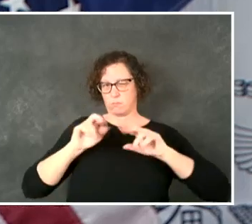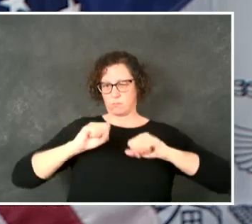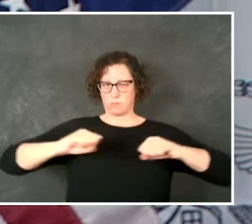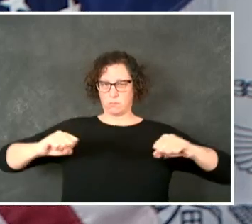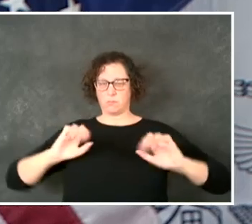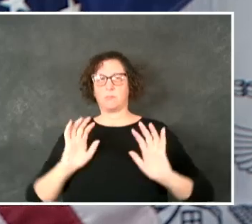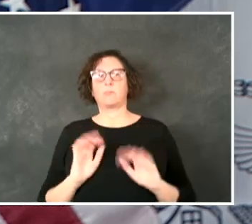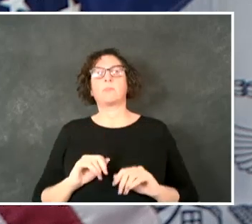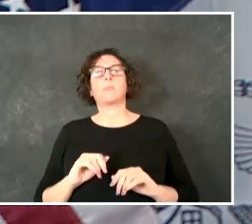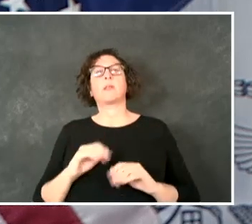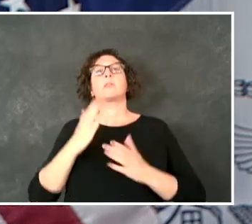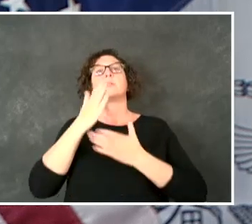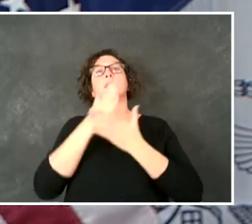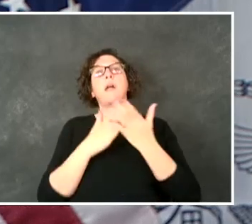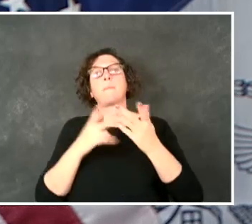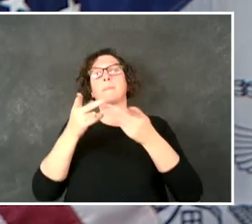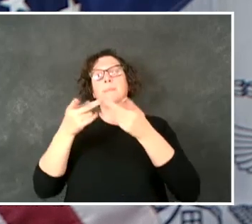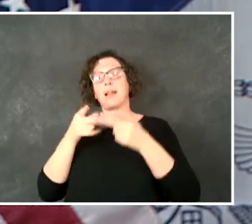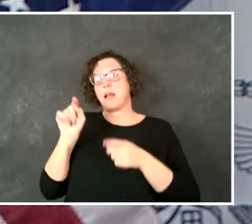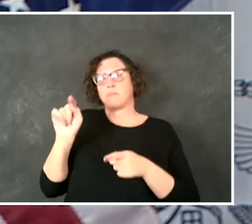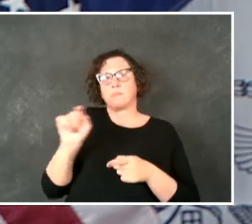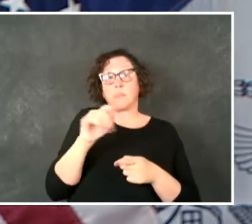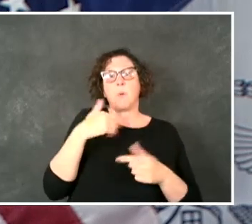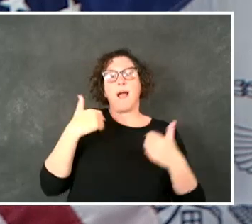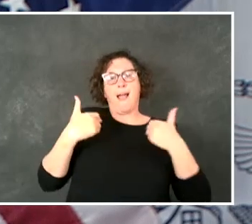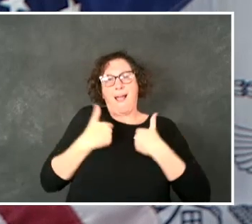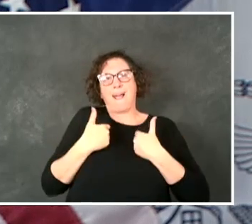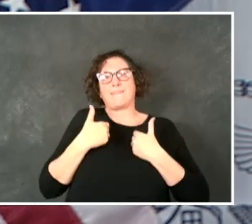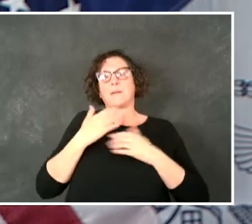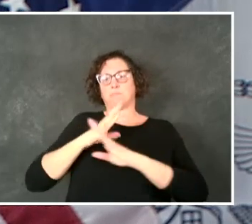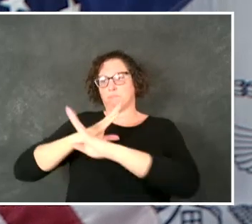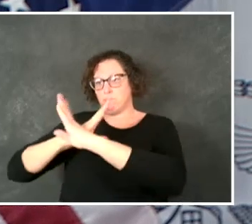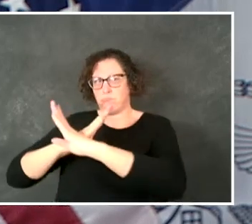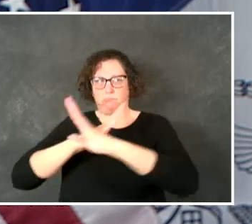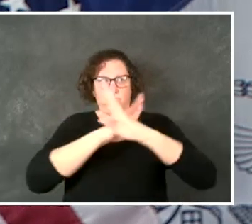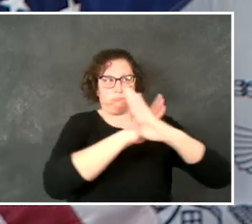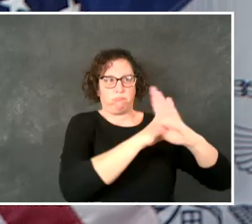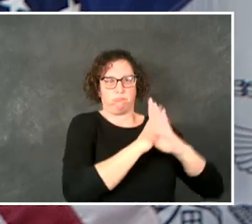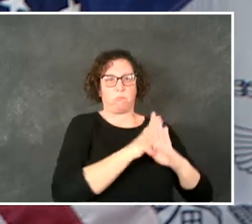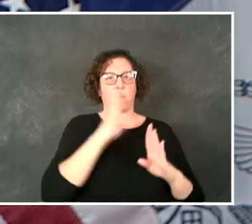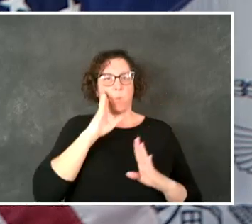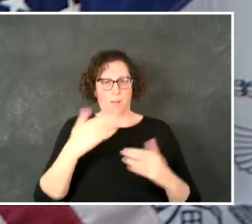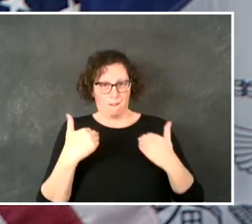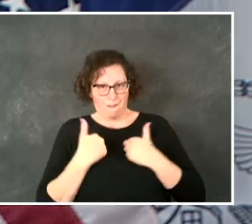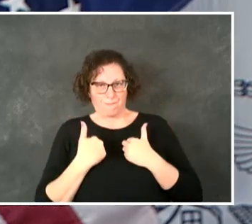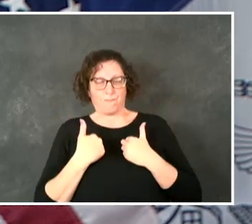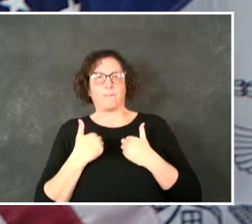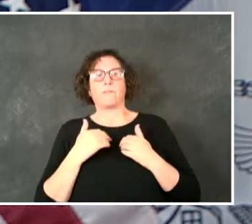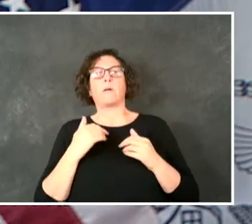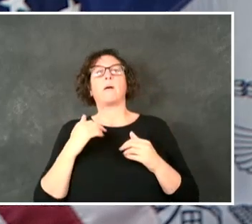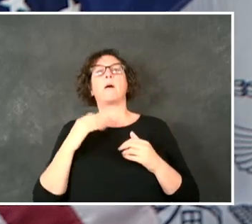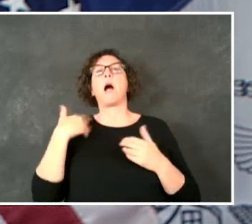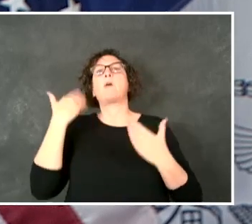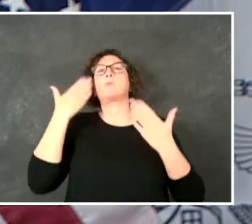MEANING IN SOME PLACES BARRICADES BU OTNEF O THE OPEN QUESTIONS IS